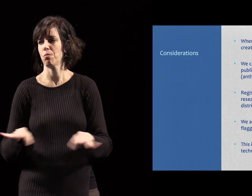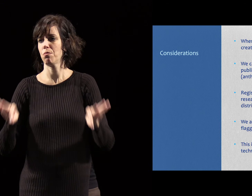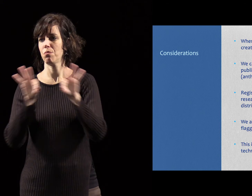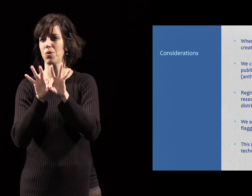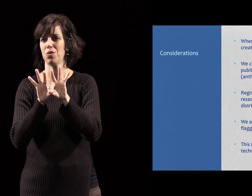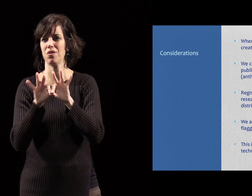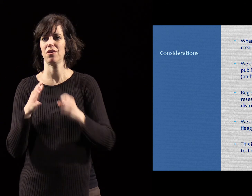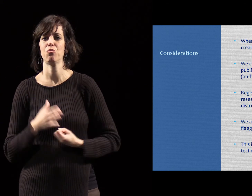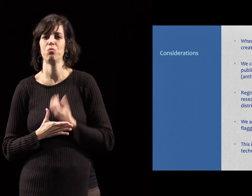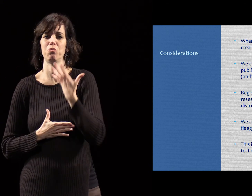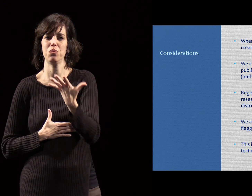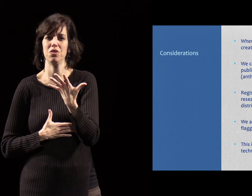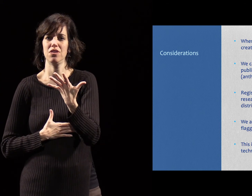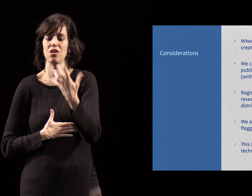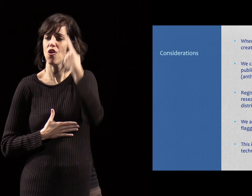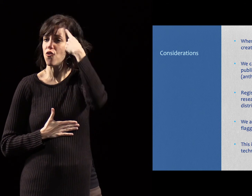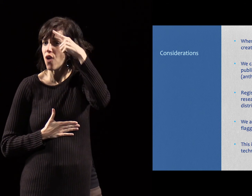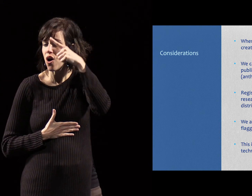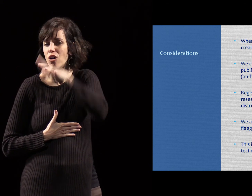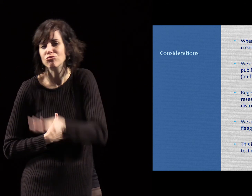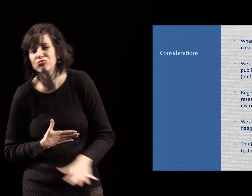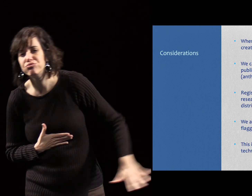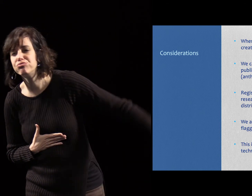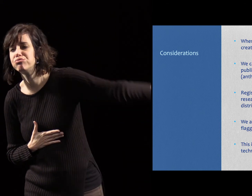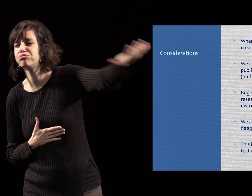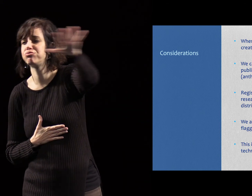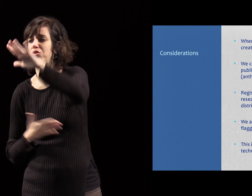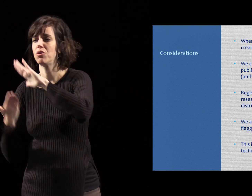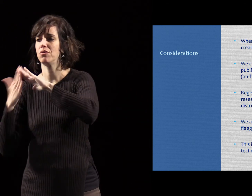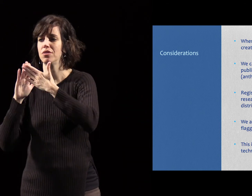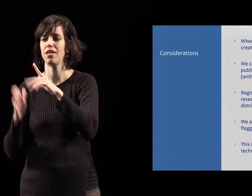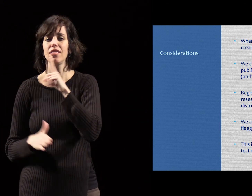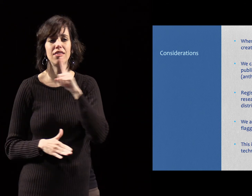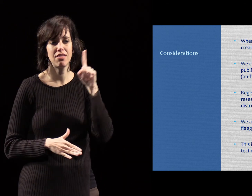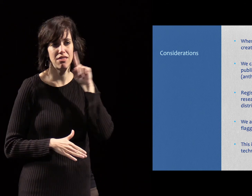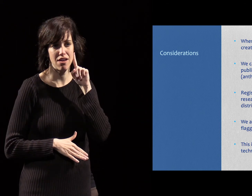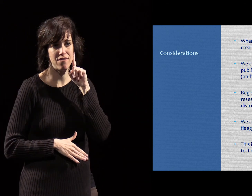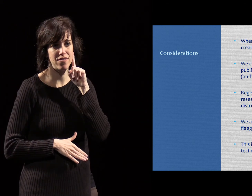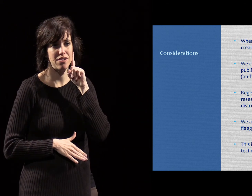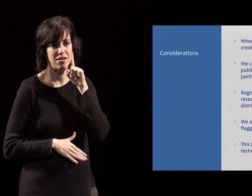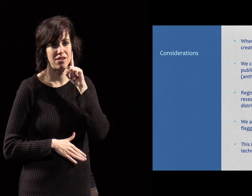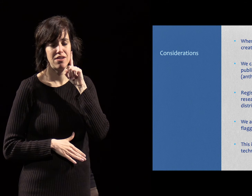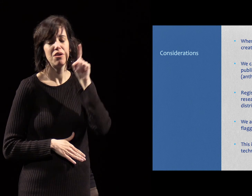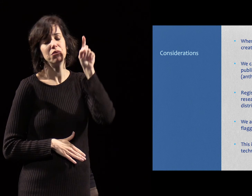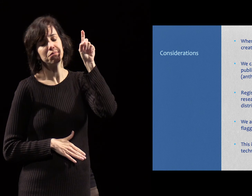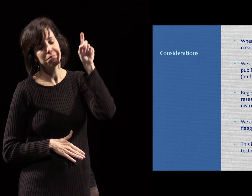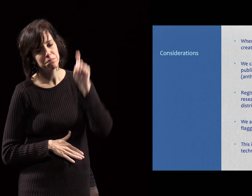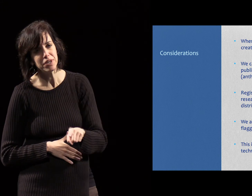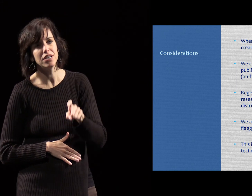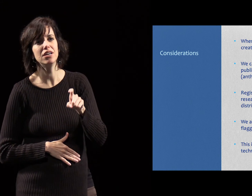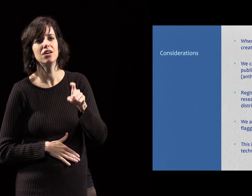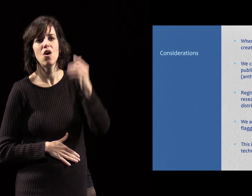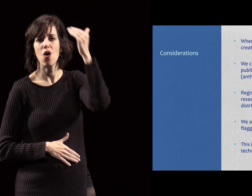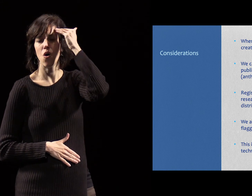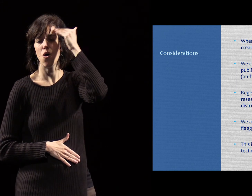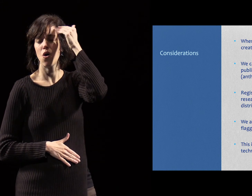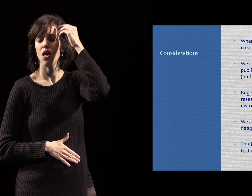It's important that we keep this momentum moving with Deaf poetry. Deaf communities from all over the world